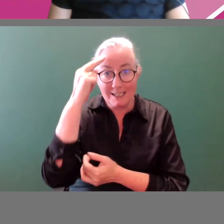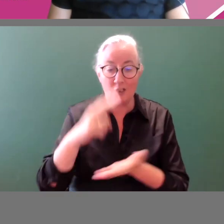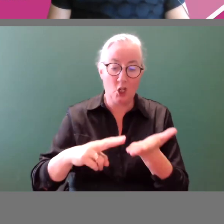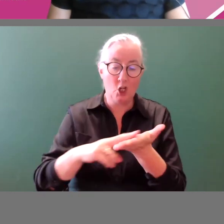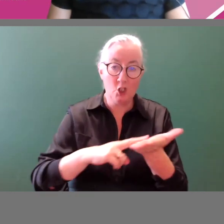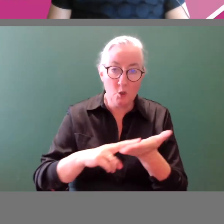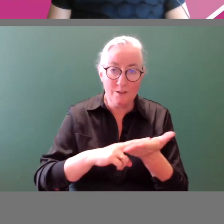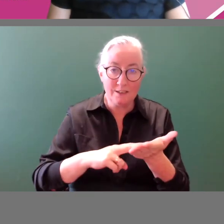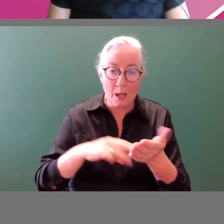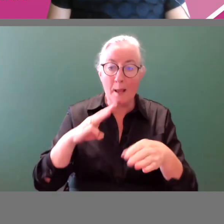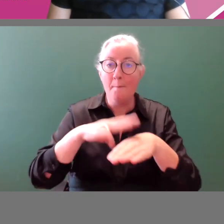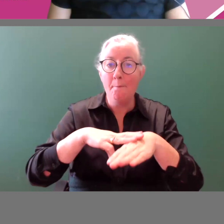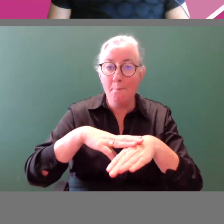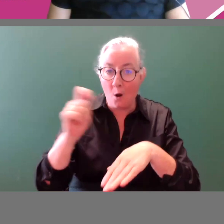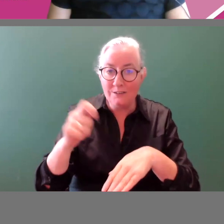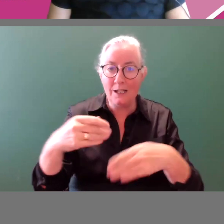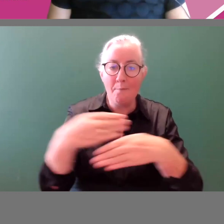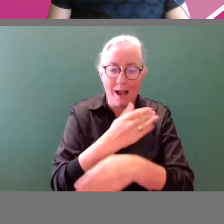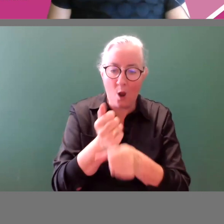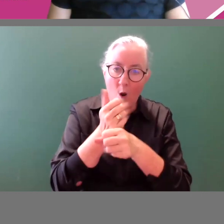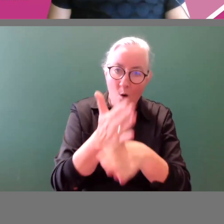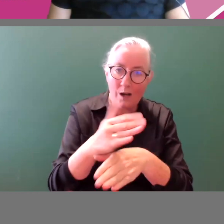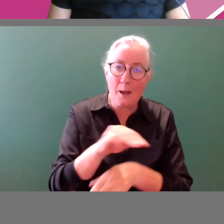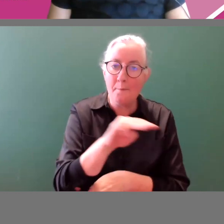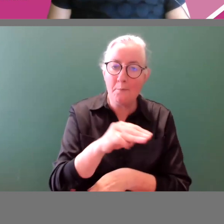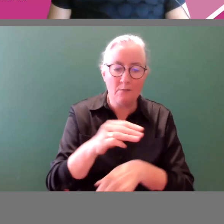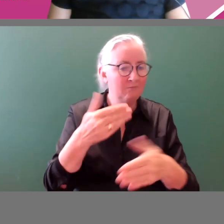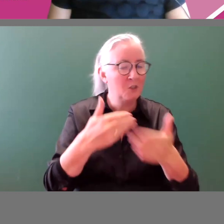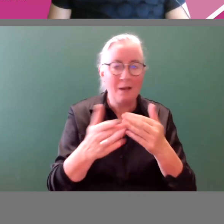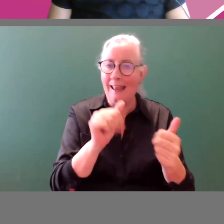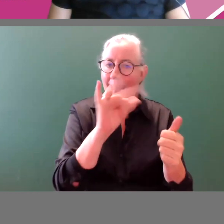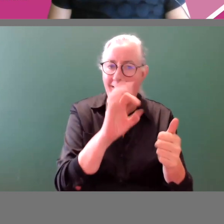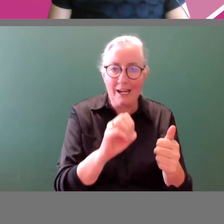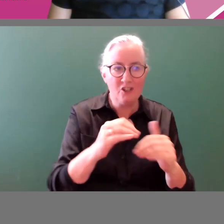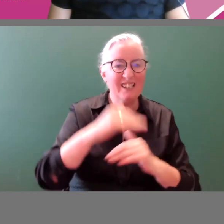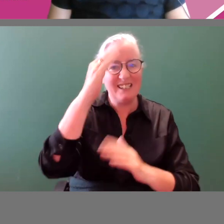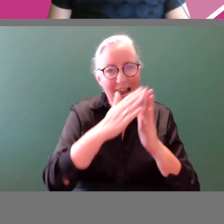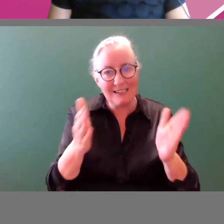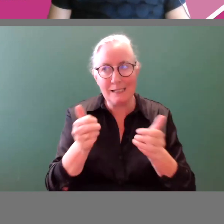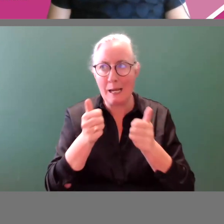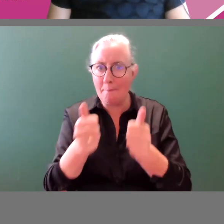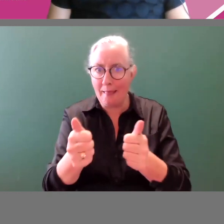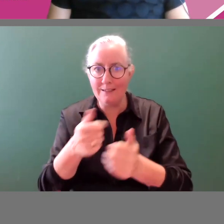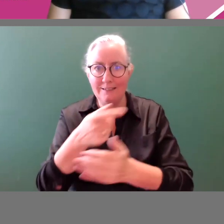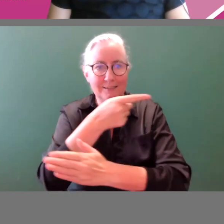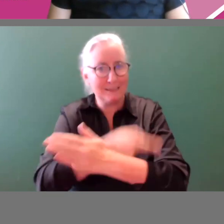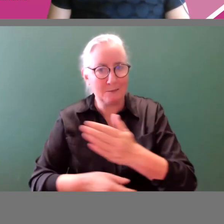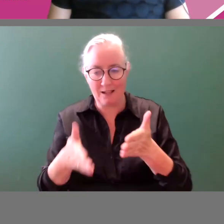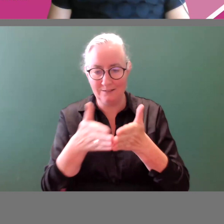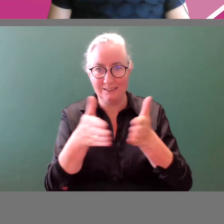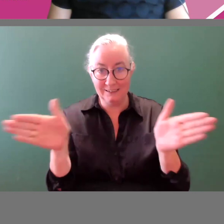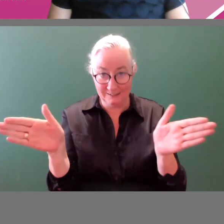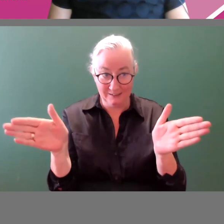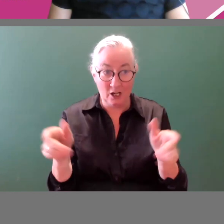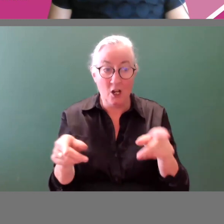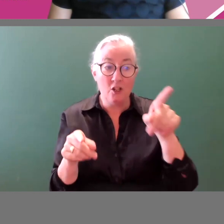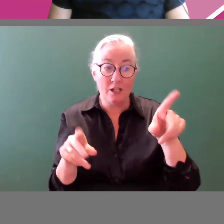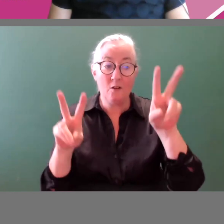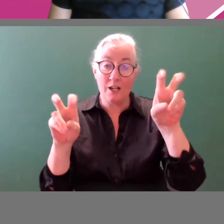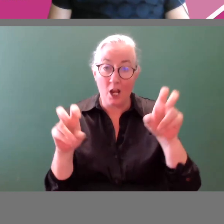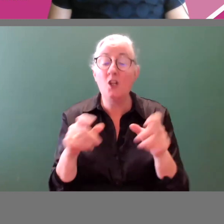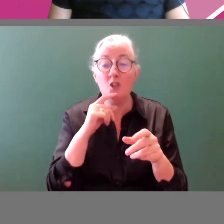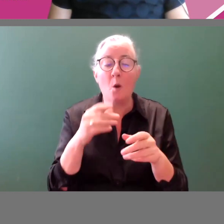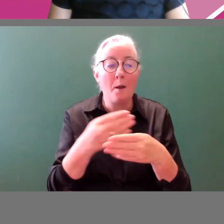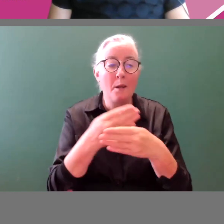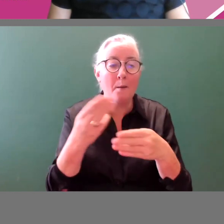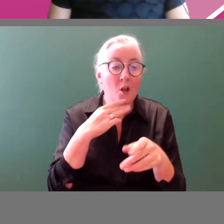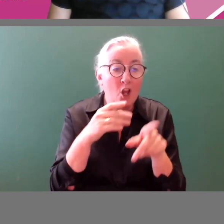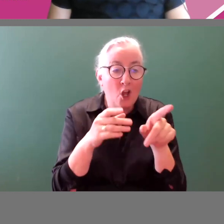extent possible by all people regardless of age size ability or disability. It's really